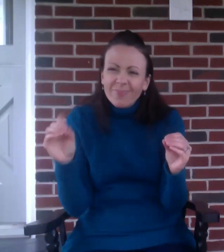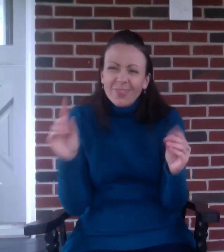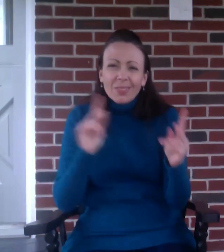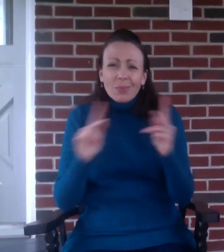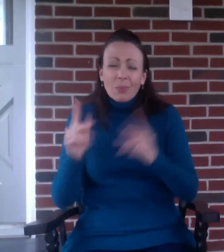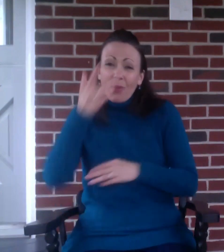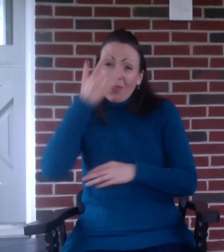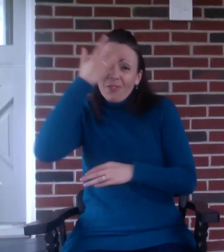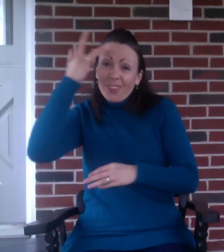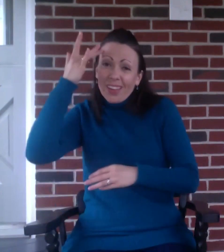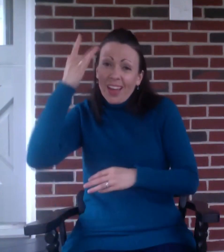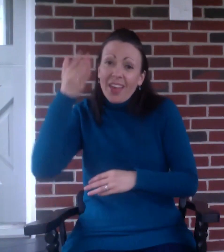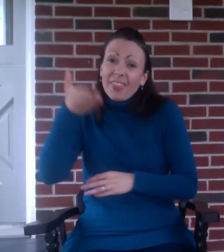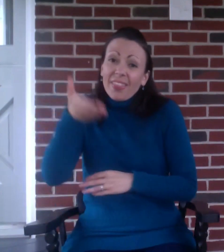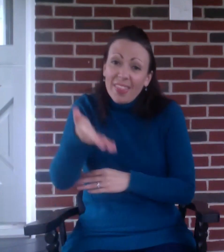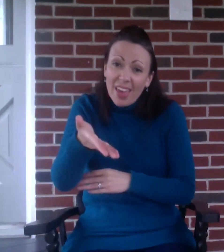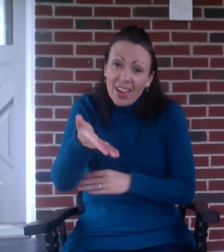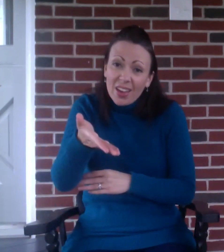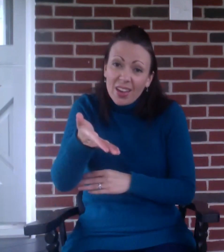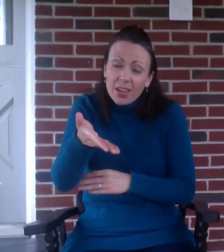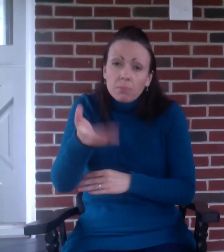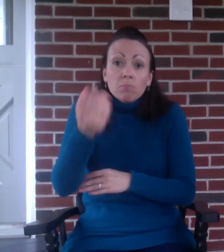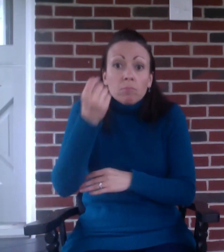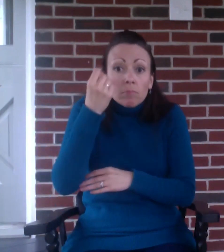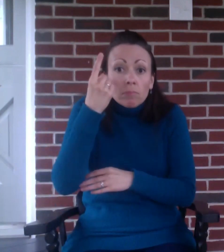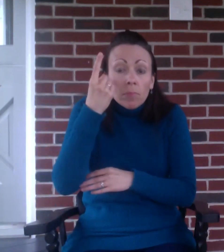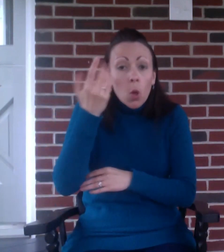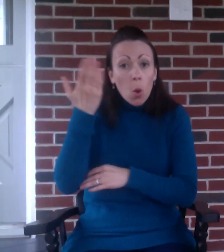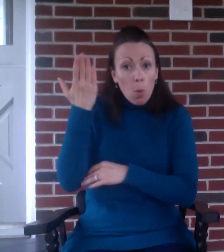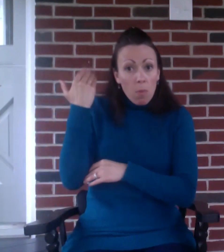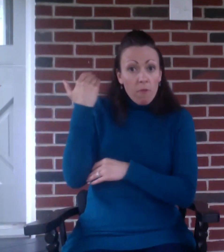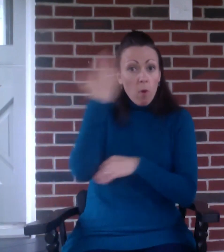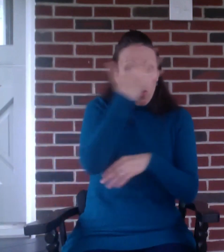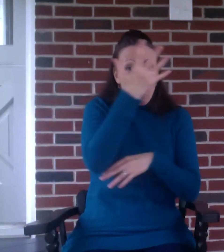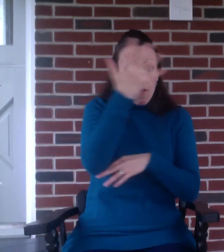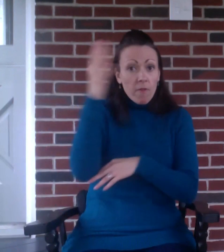But now that was filled with all the things